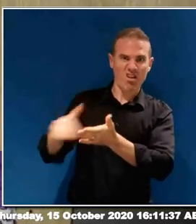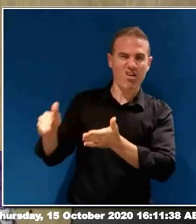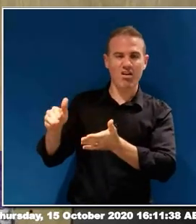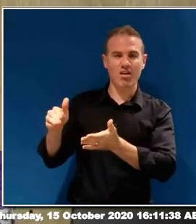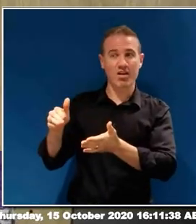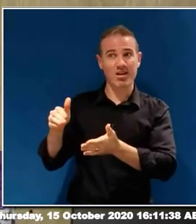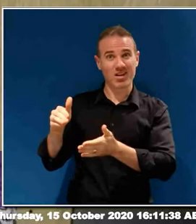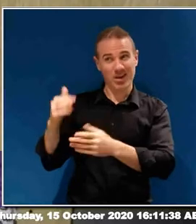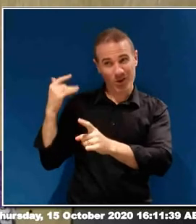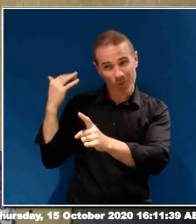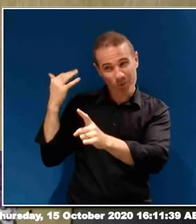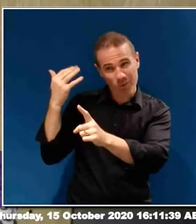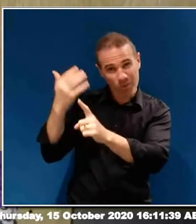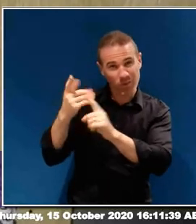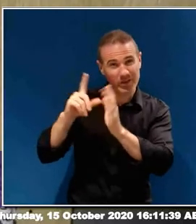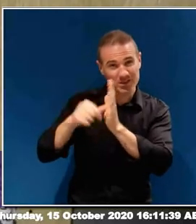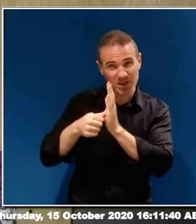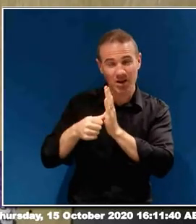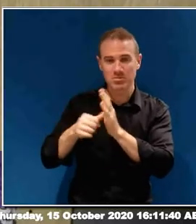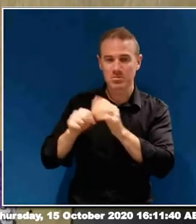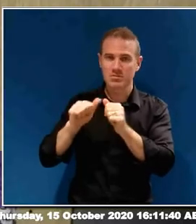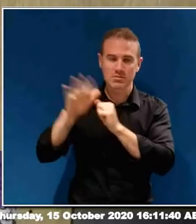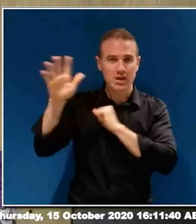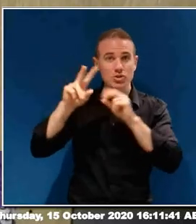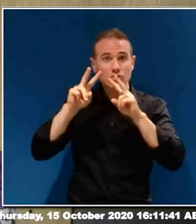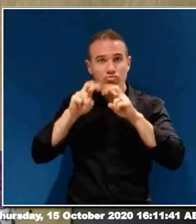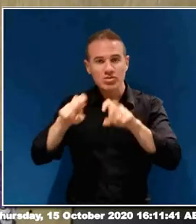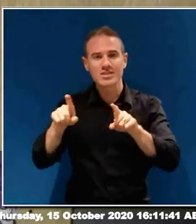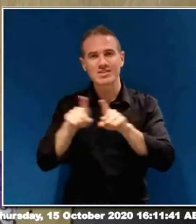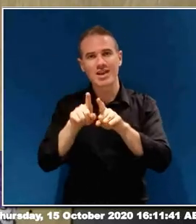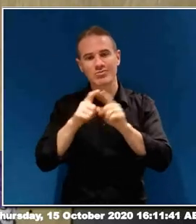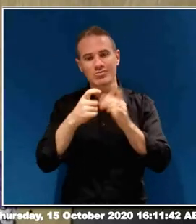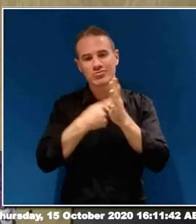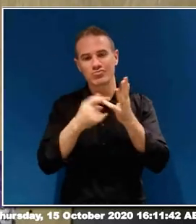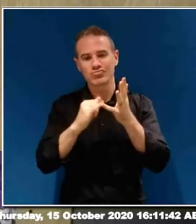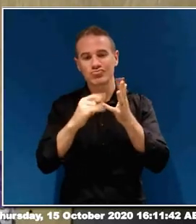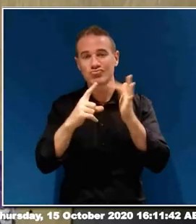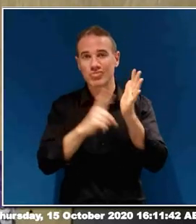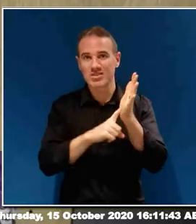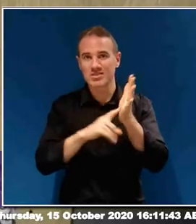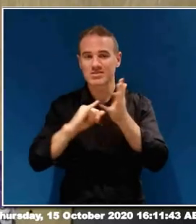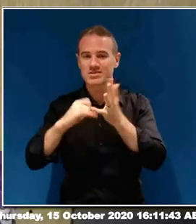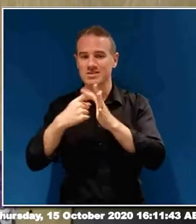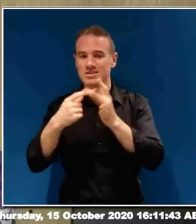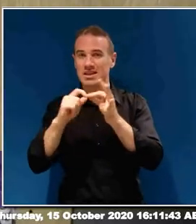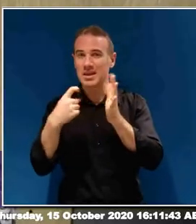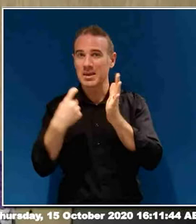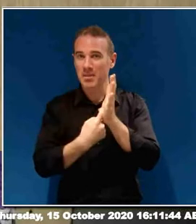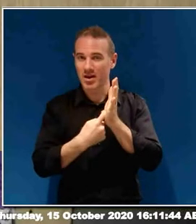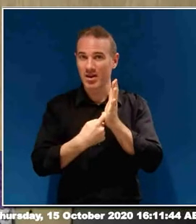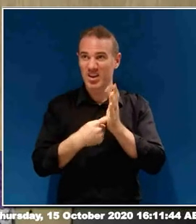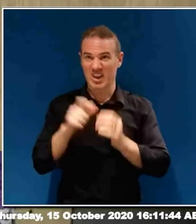like Russell Skiba, for example, who have looked at who is affected by that and the